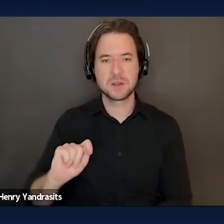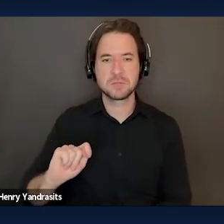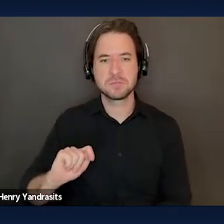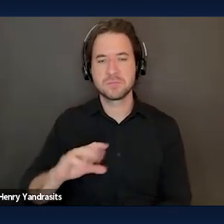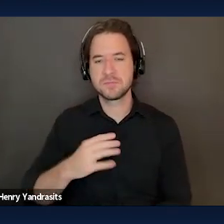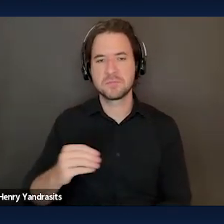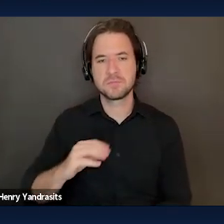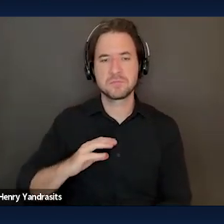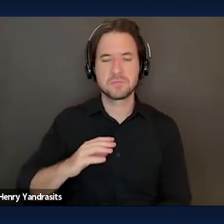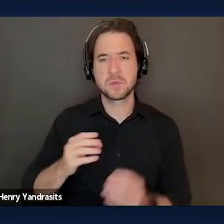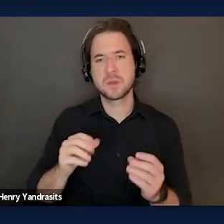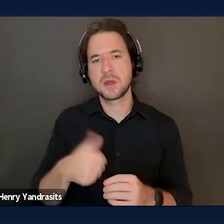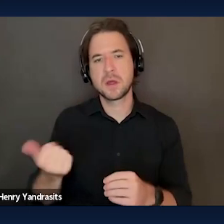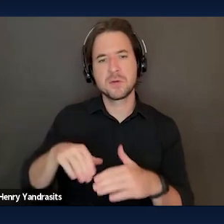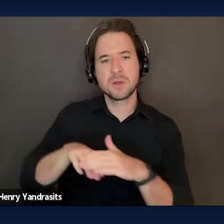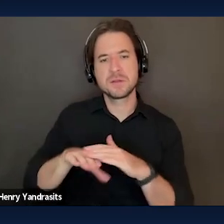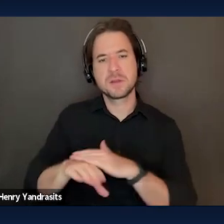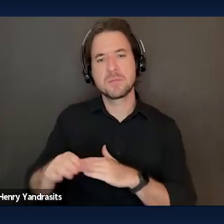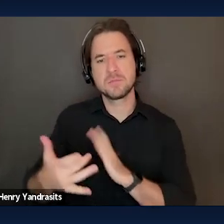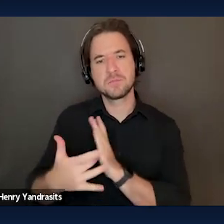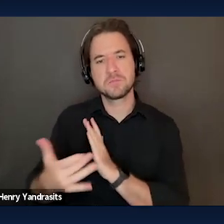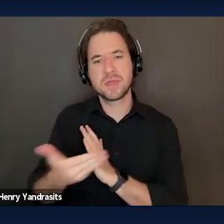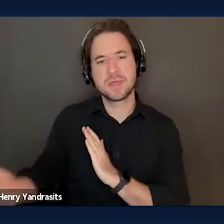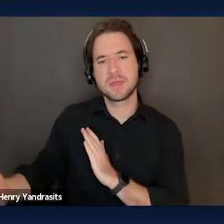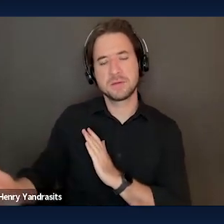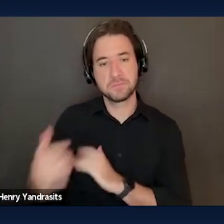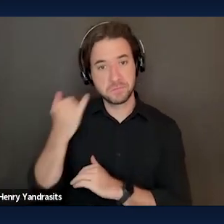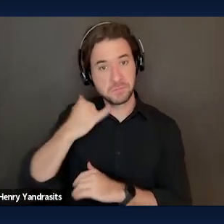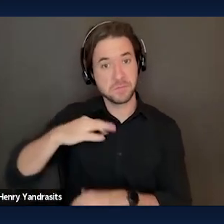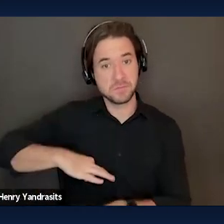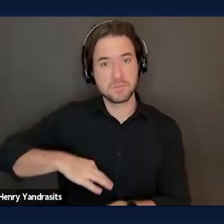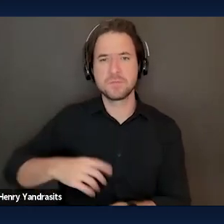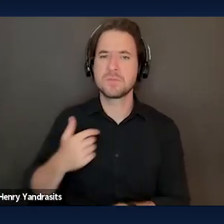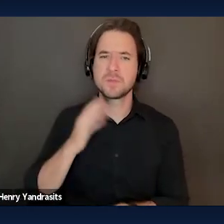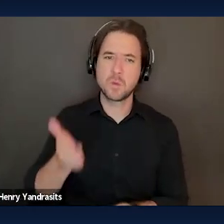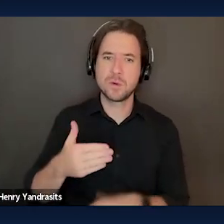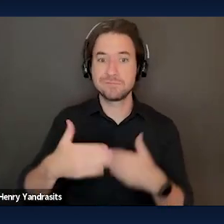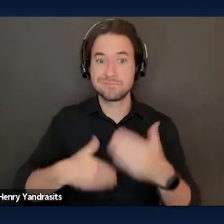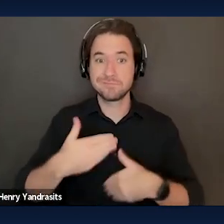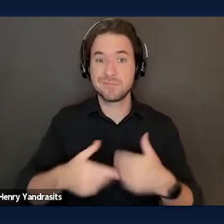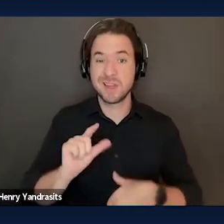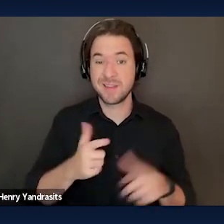more accessible for people, if that's helpful. I'll also be going kind of fast, because I know.